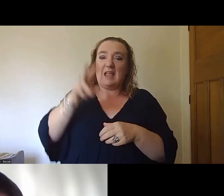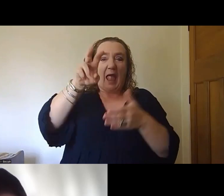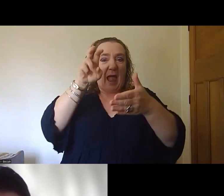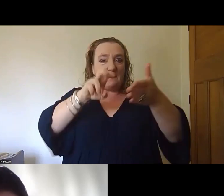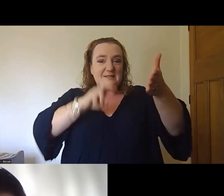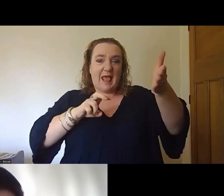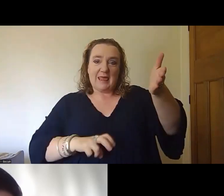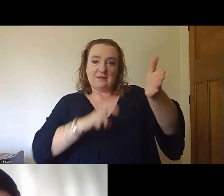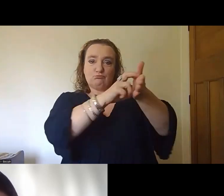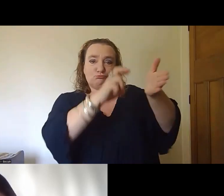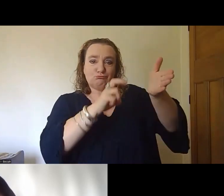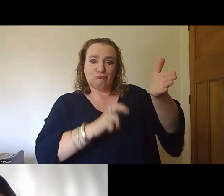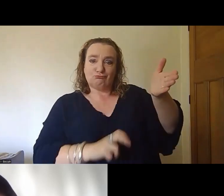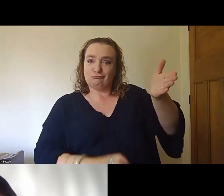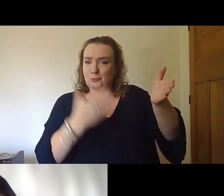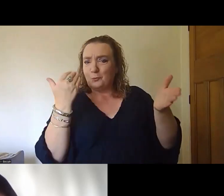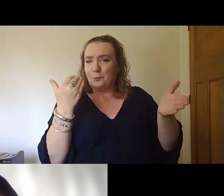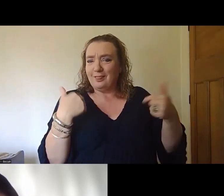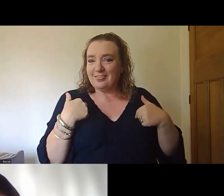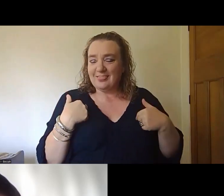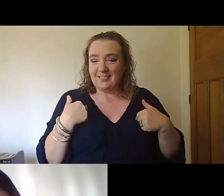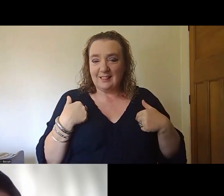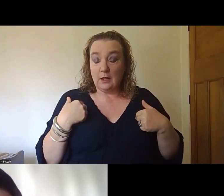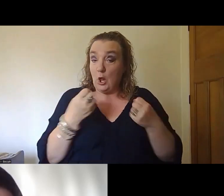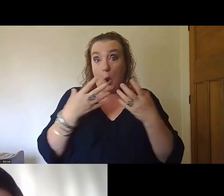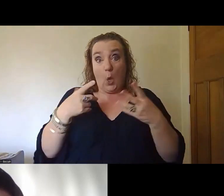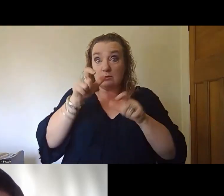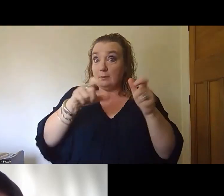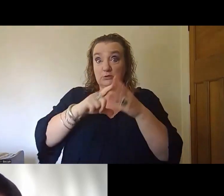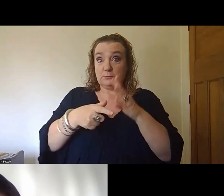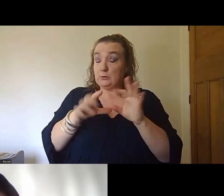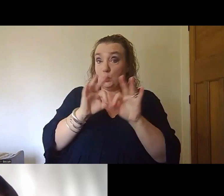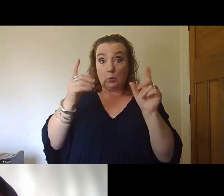Yeah. - You know, good cool stuff like that that a lot of people with disabilities don't get to do on a day-to-day basis.